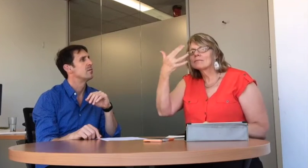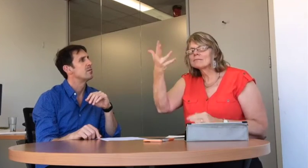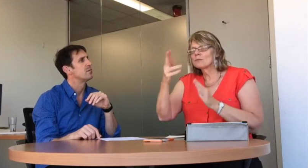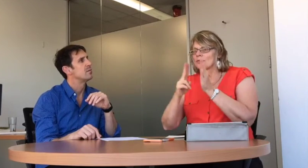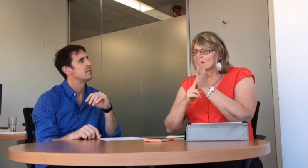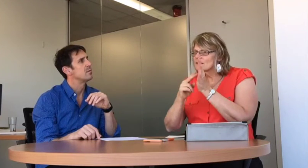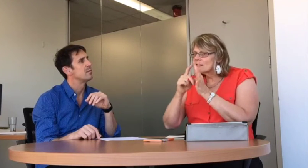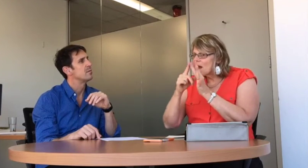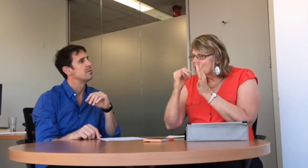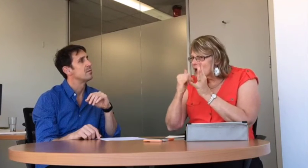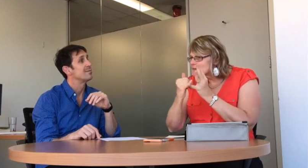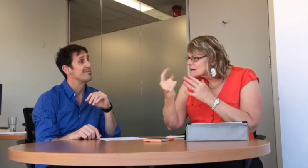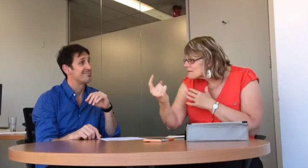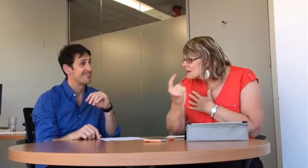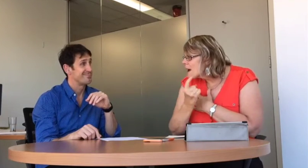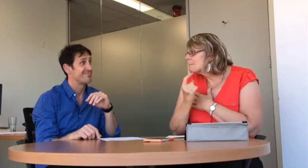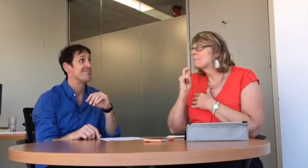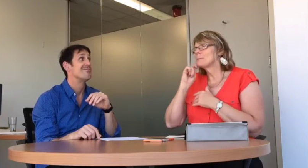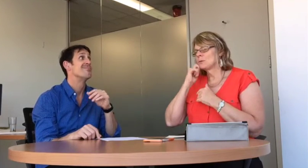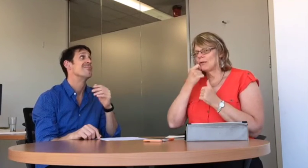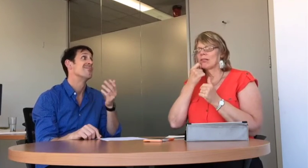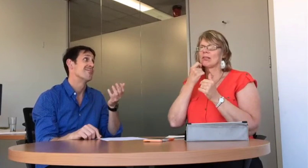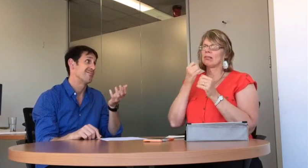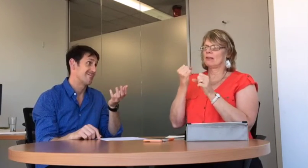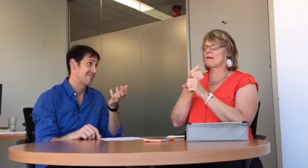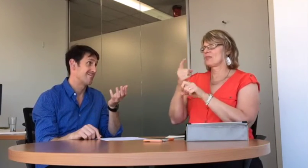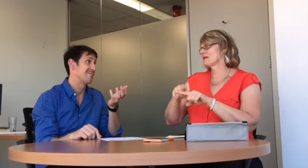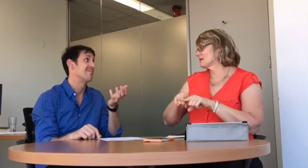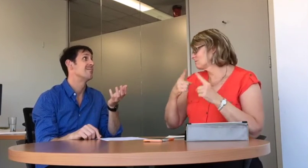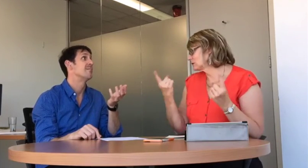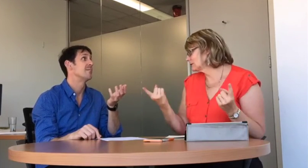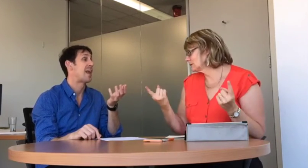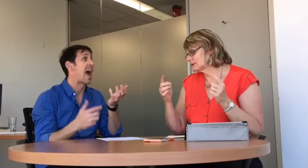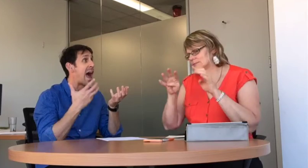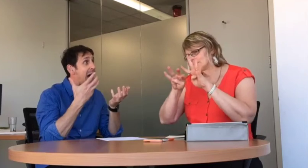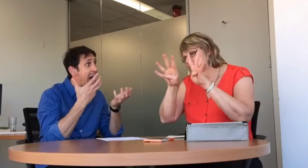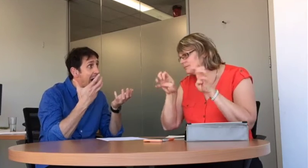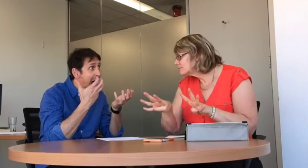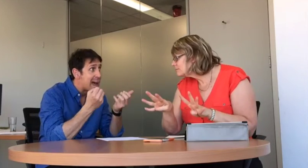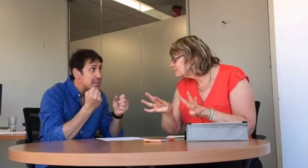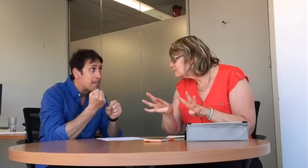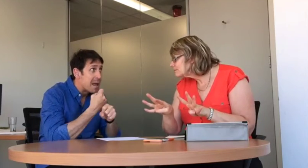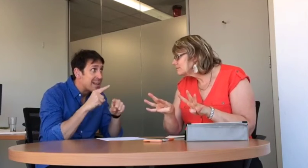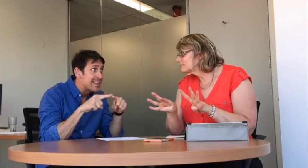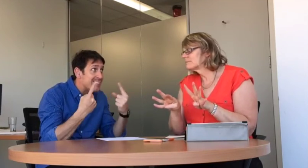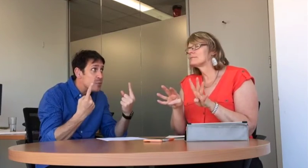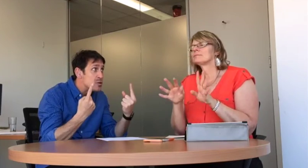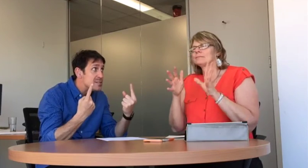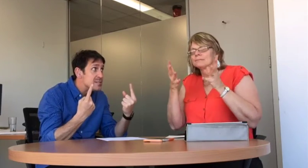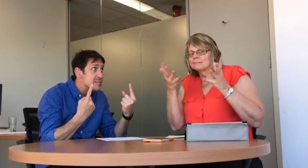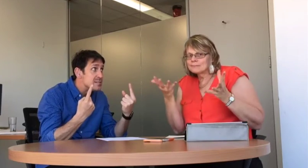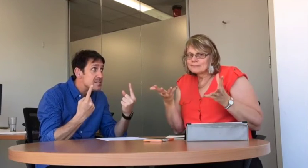So it's my hope that with the advent of the NDIS, things will improve, but we'll just have to wait and see.